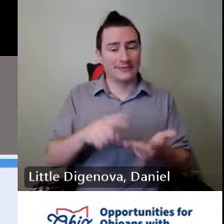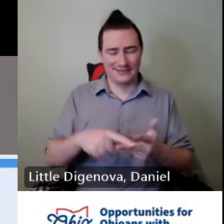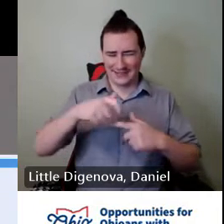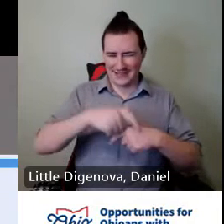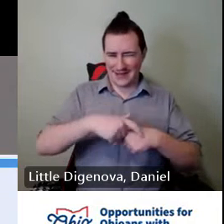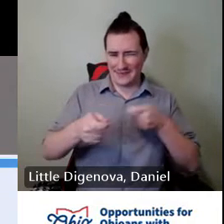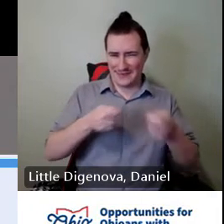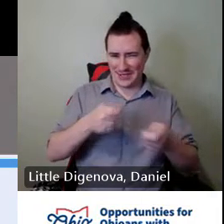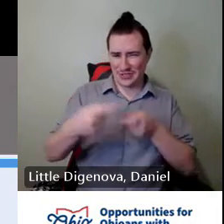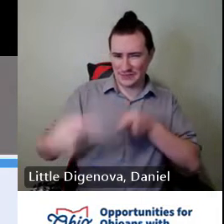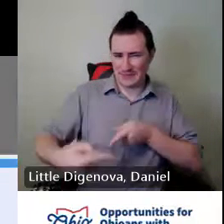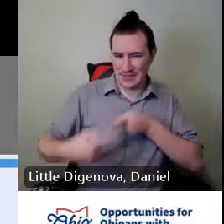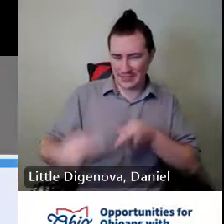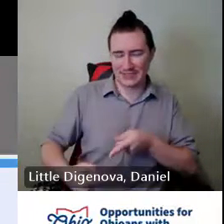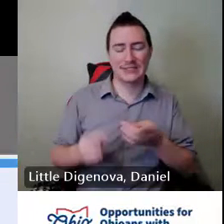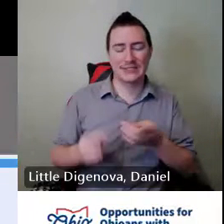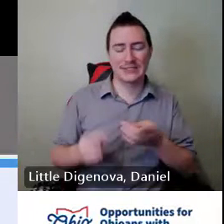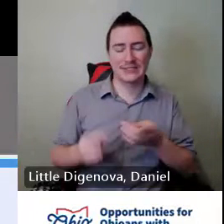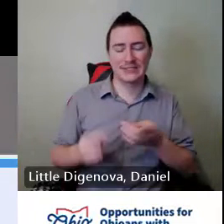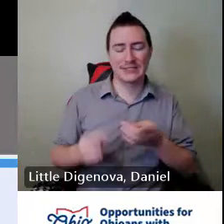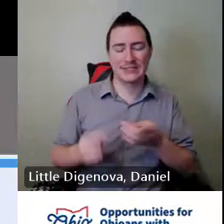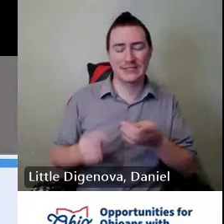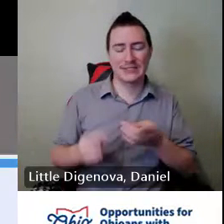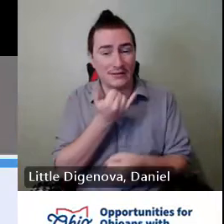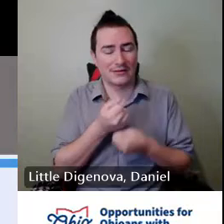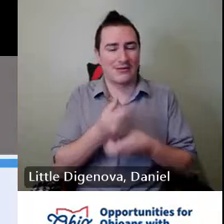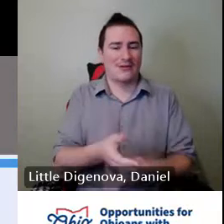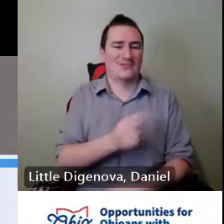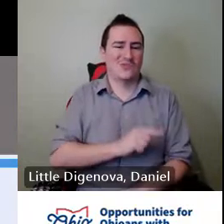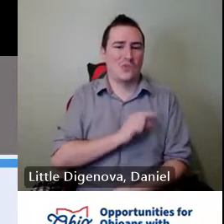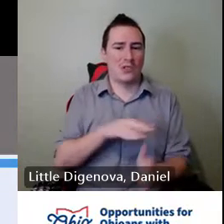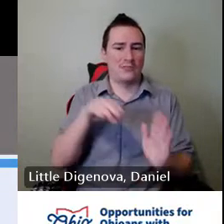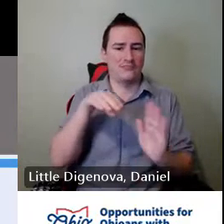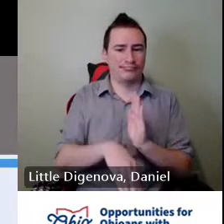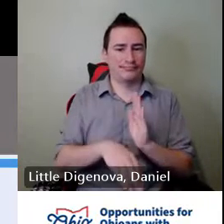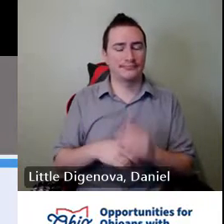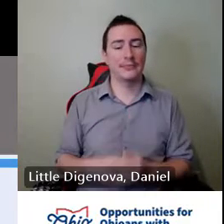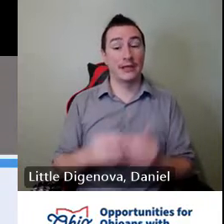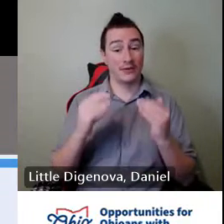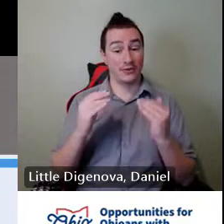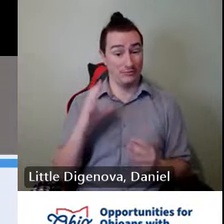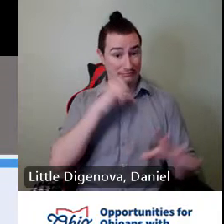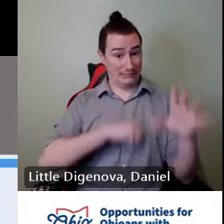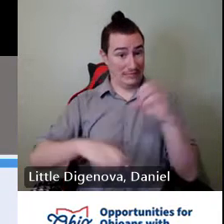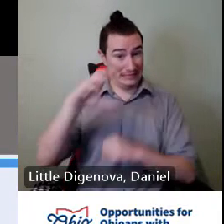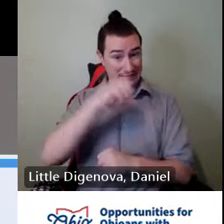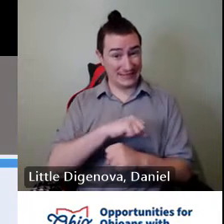mistakes that impact the quality of work, and missing important information during meetings and events like training